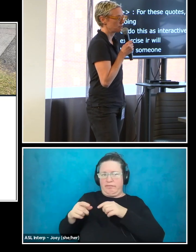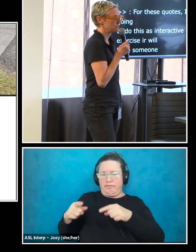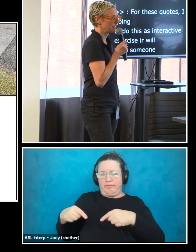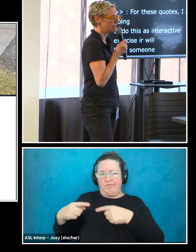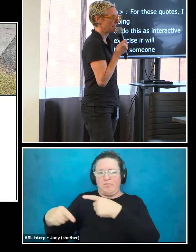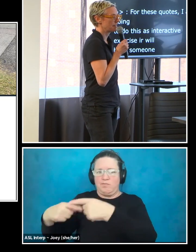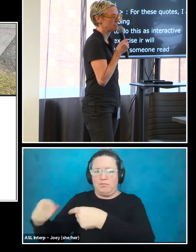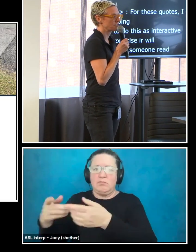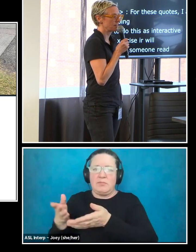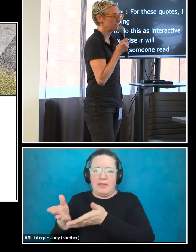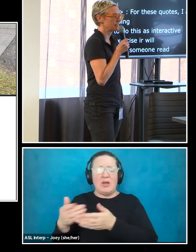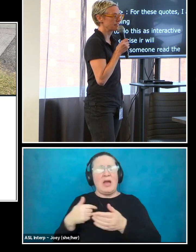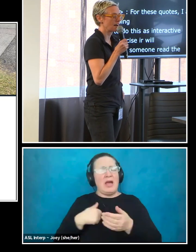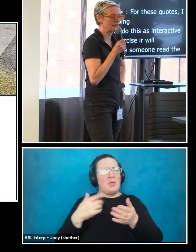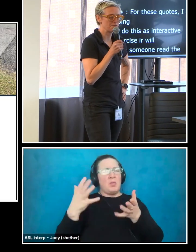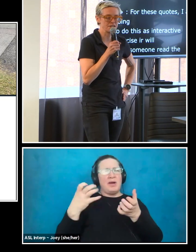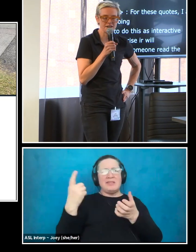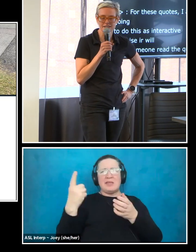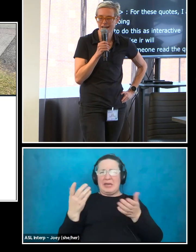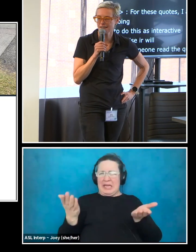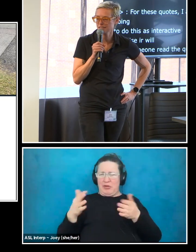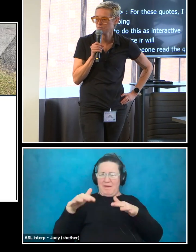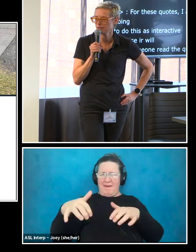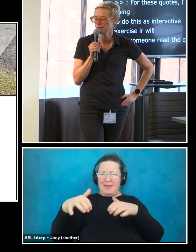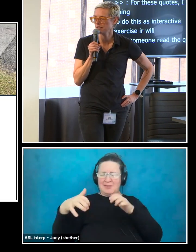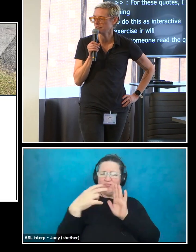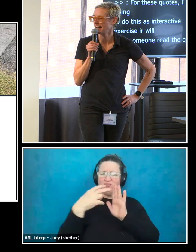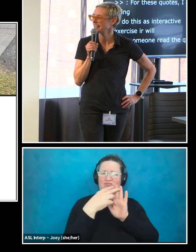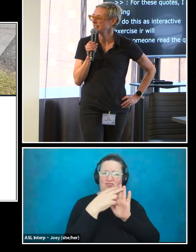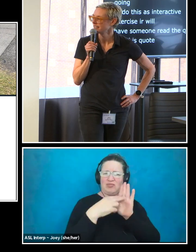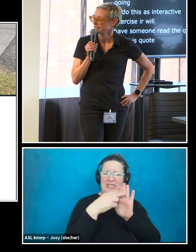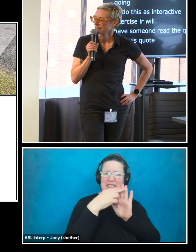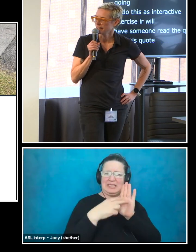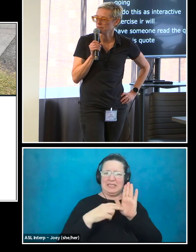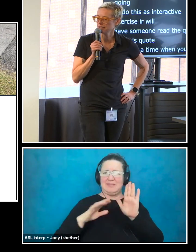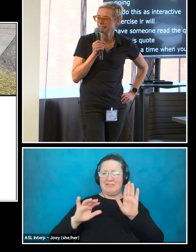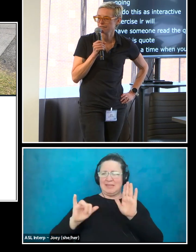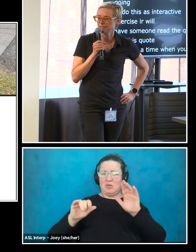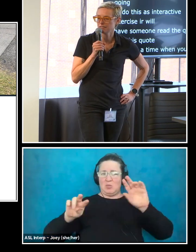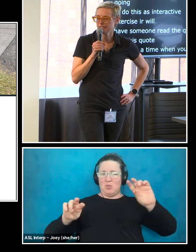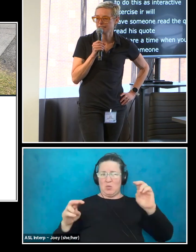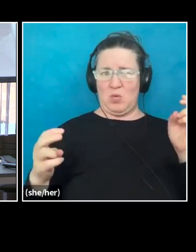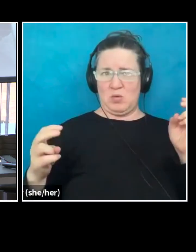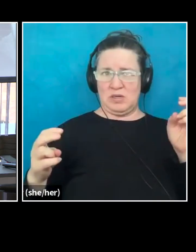quote and then share a time when you had to ask someone for a ride and what that felt like. And